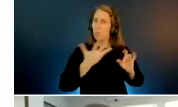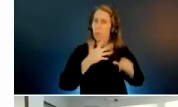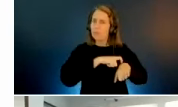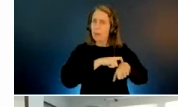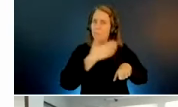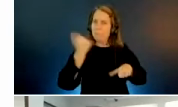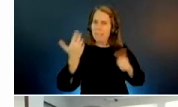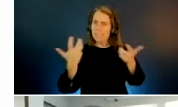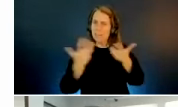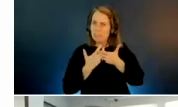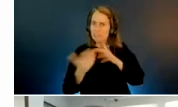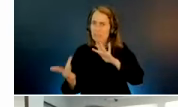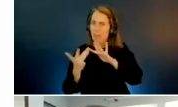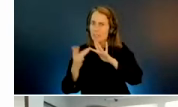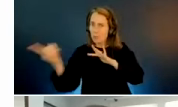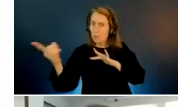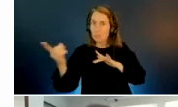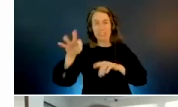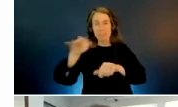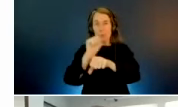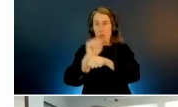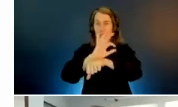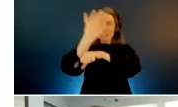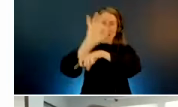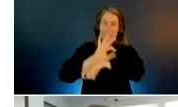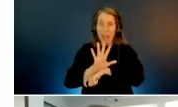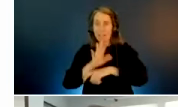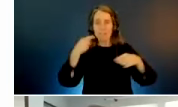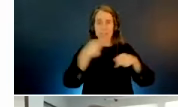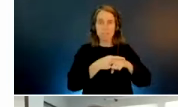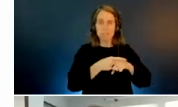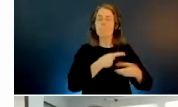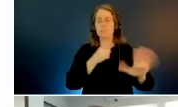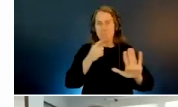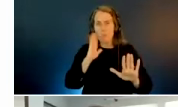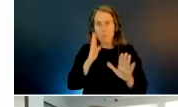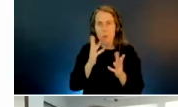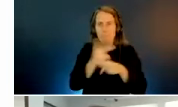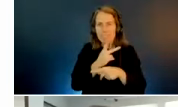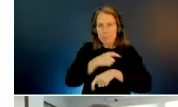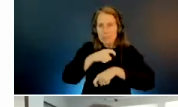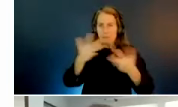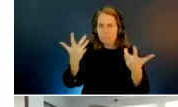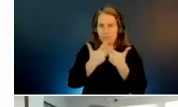work uh nine to five we can we can work something out no problem um info disabilityrightssc.org if